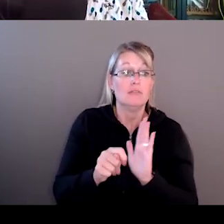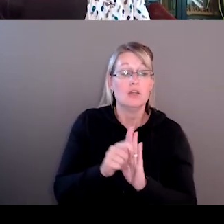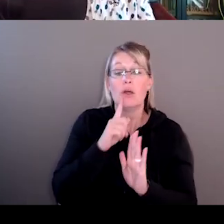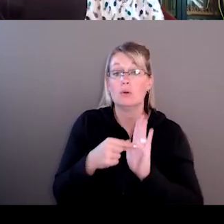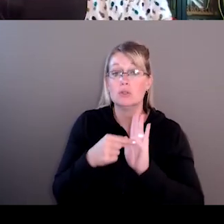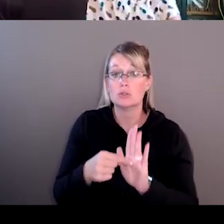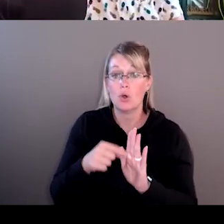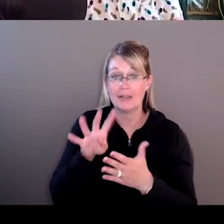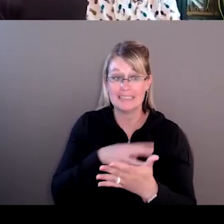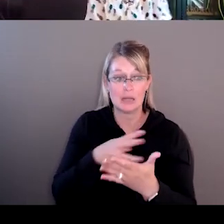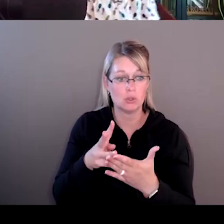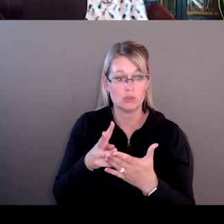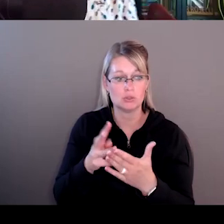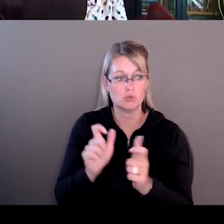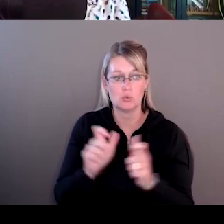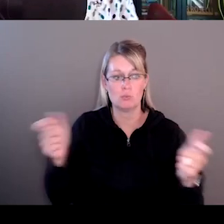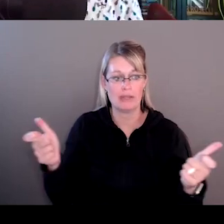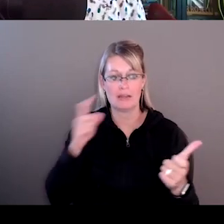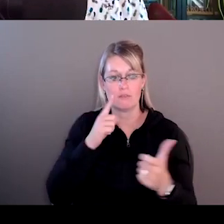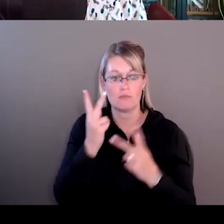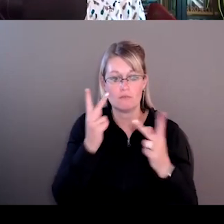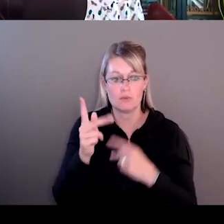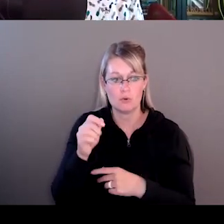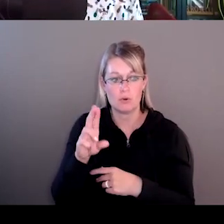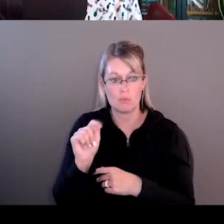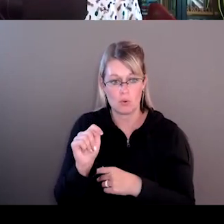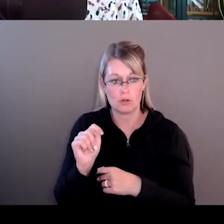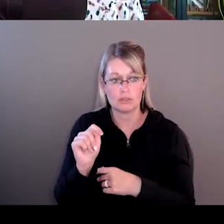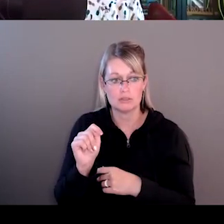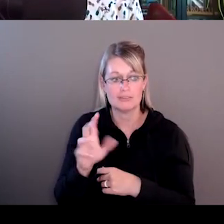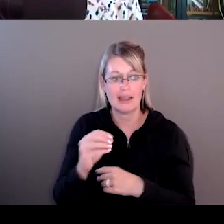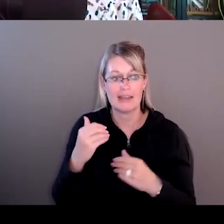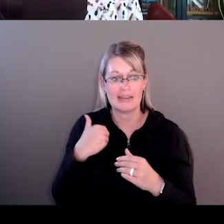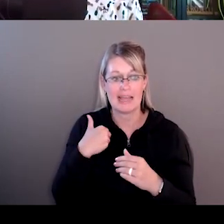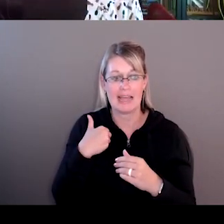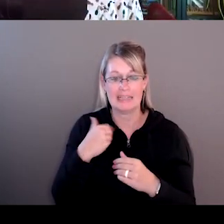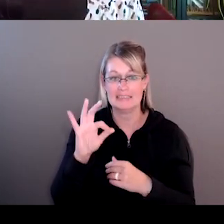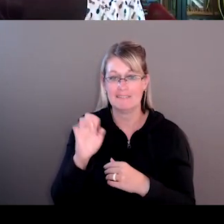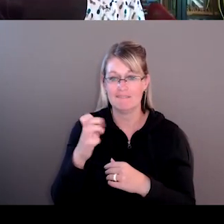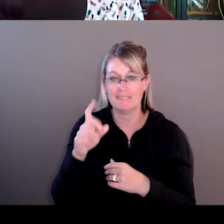table that is too large for the viewport, and has fixed headers on both axes. This can be